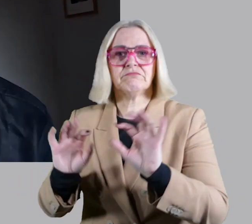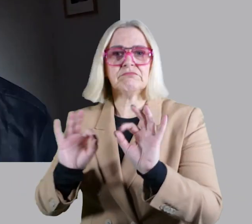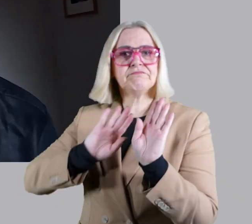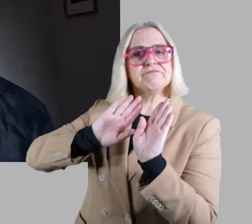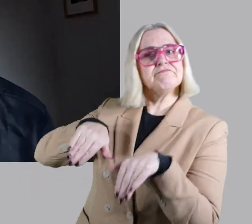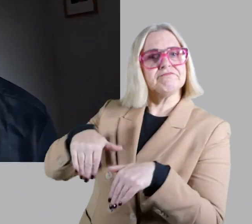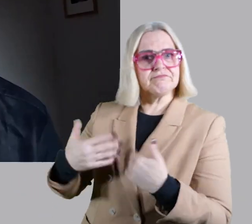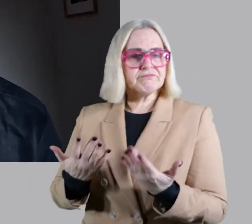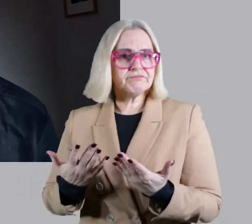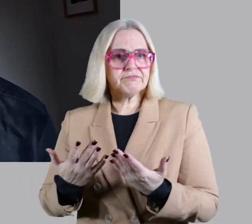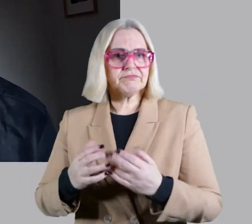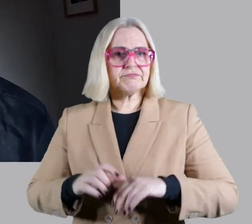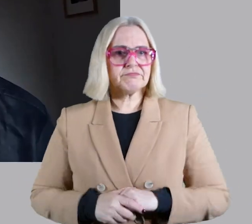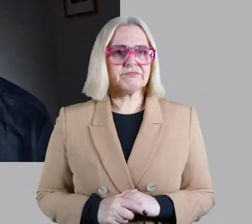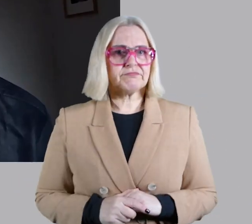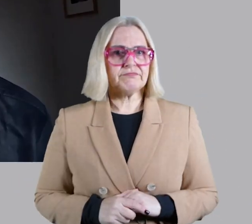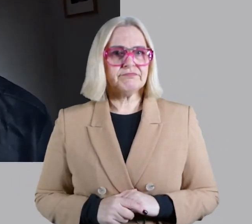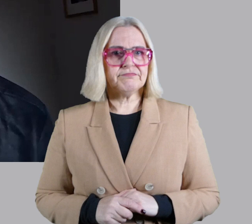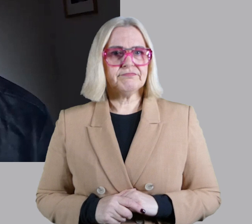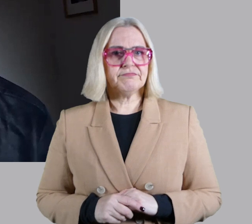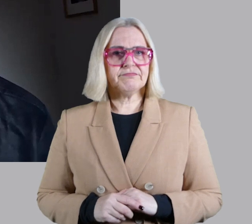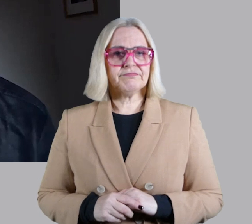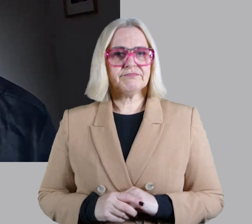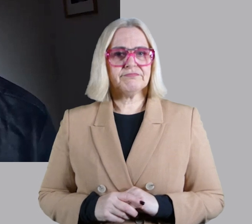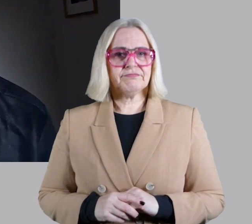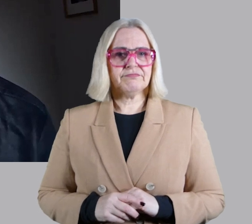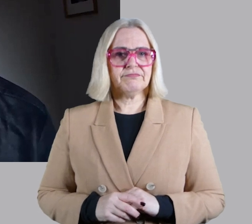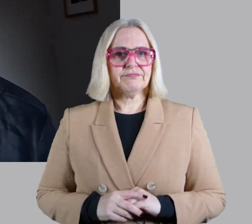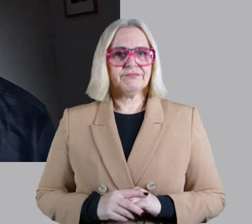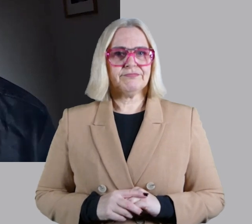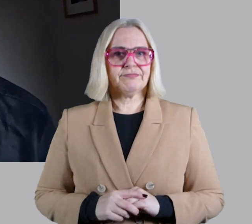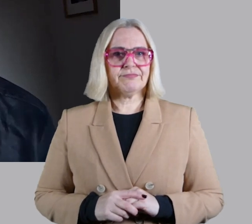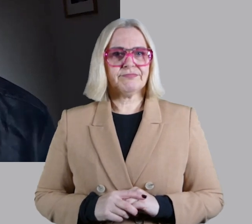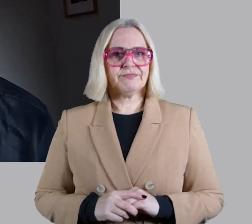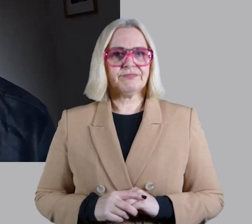It's a global tragedy, frankly, that no one is paying attention.